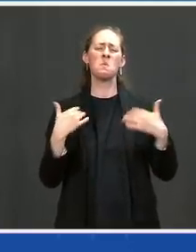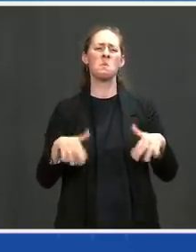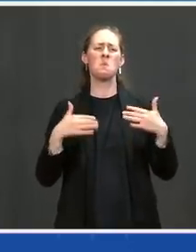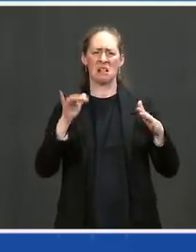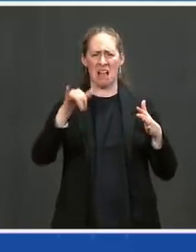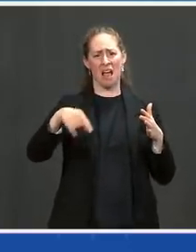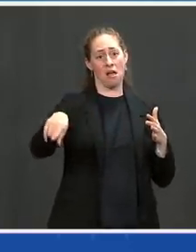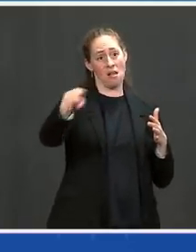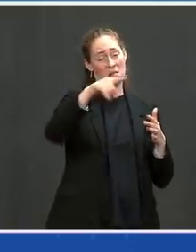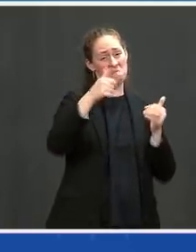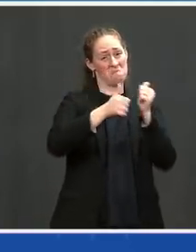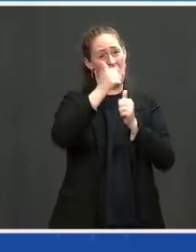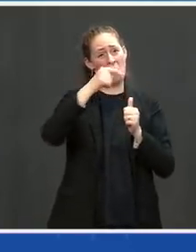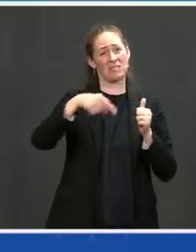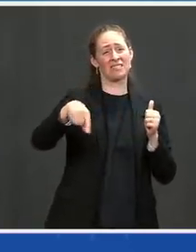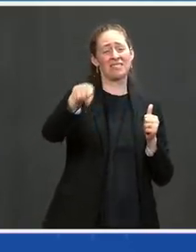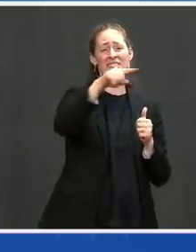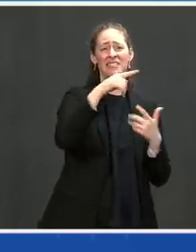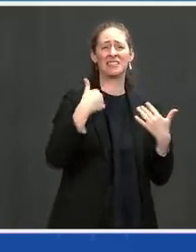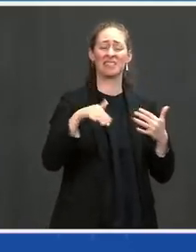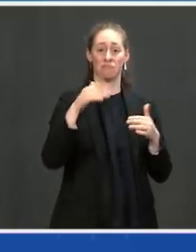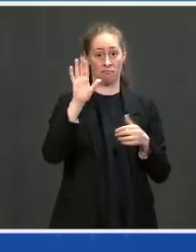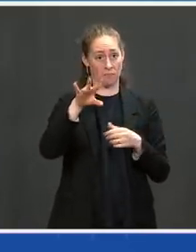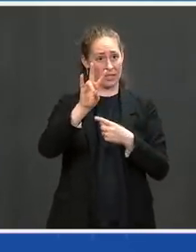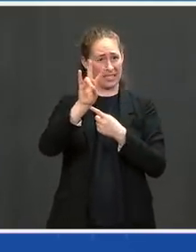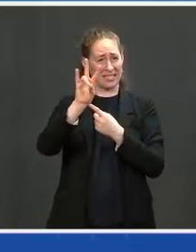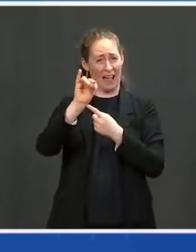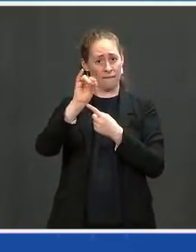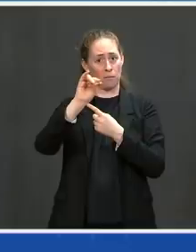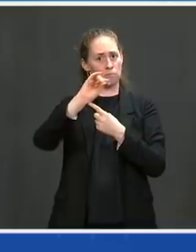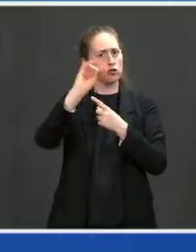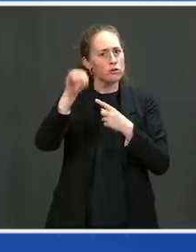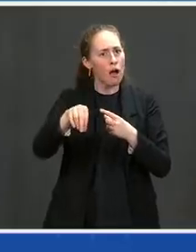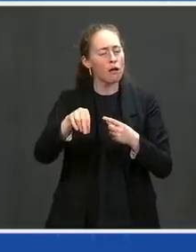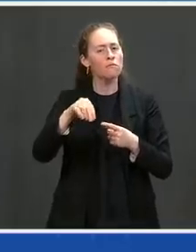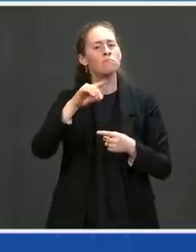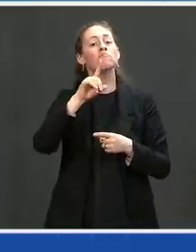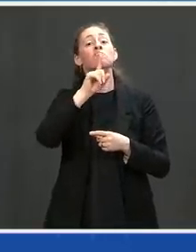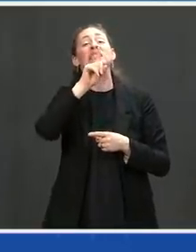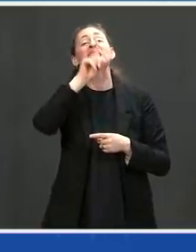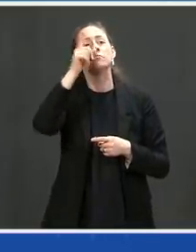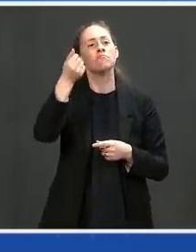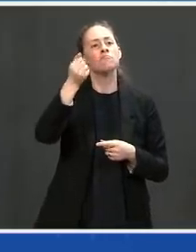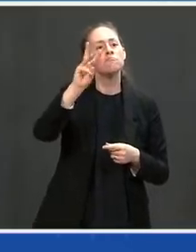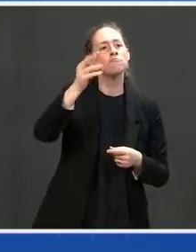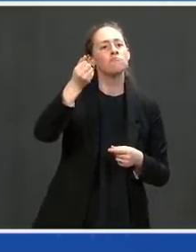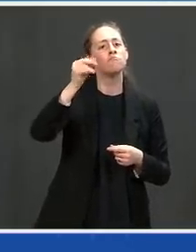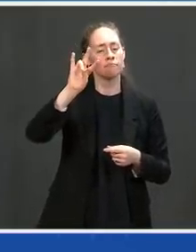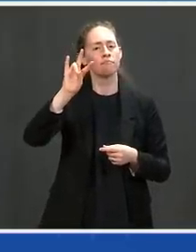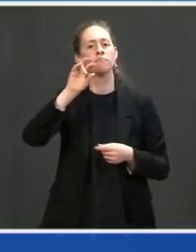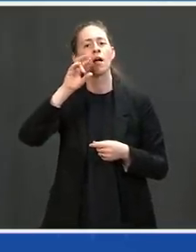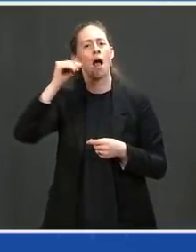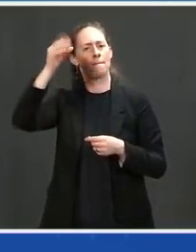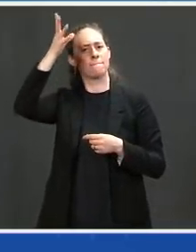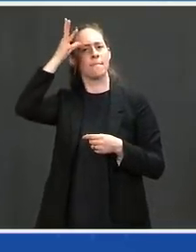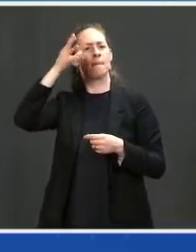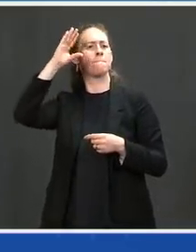70 percent -- are 16 years old, 17 years old, and mostly males. Doesn't make it -- that doesn't make it good, bad, or indifferent.